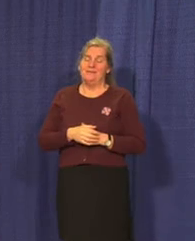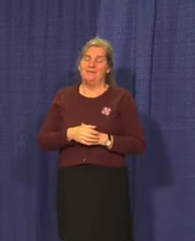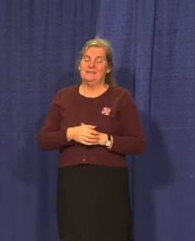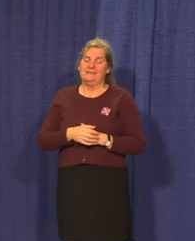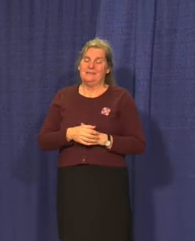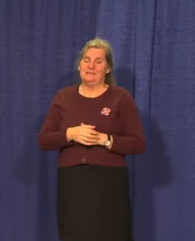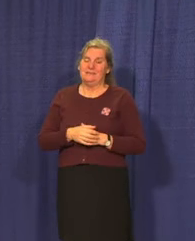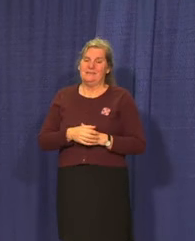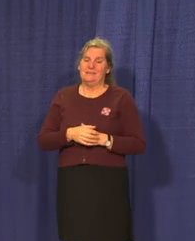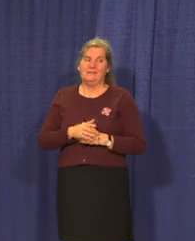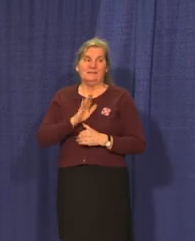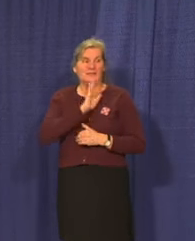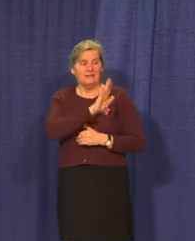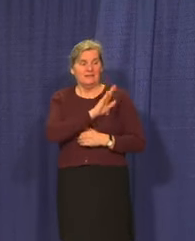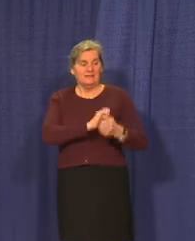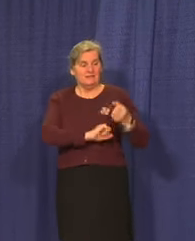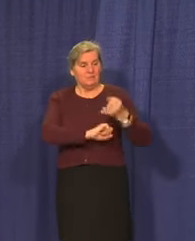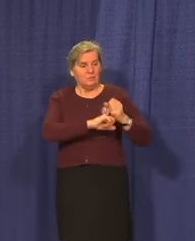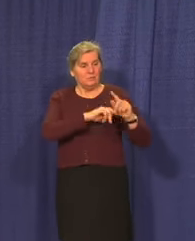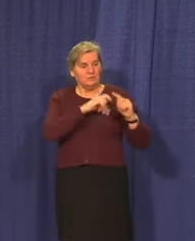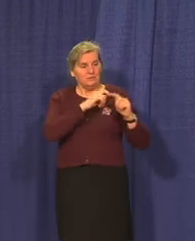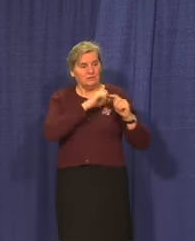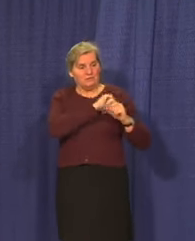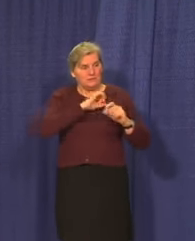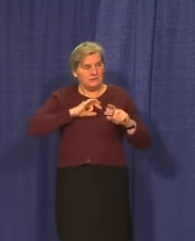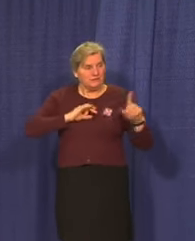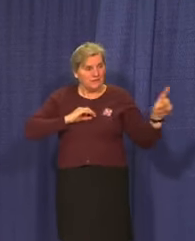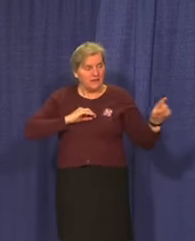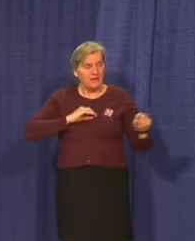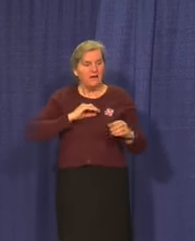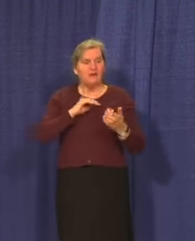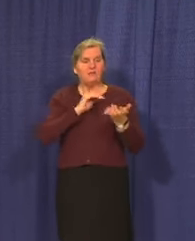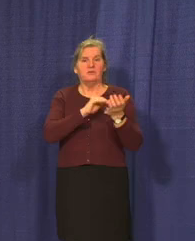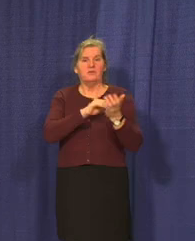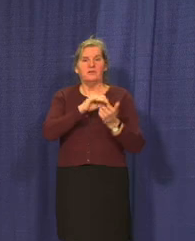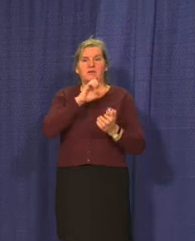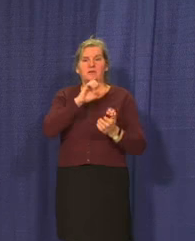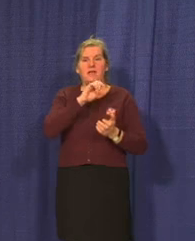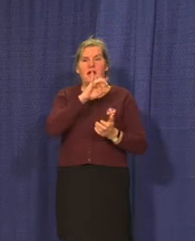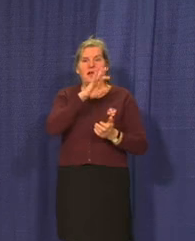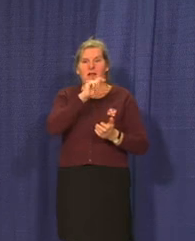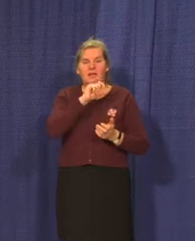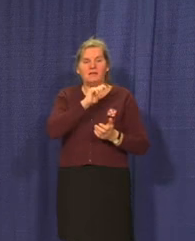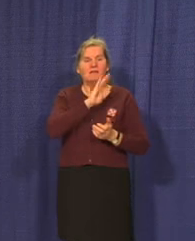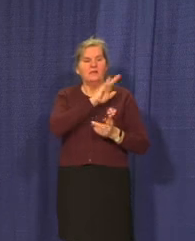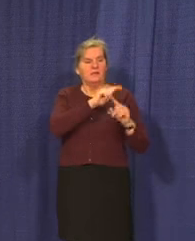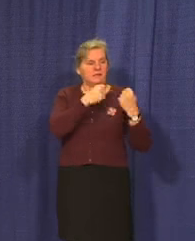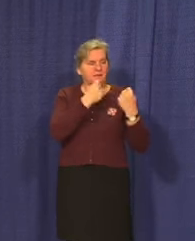SUPPORT STAFF, DOCTOR ELLIOTT AS WELL, THE TEAM ARE FANTASTIC.